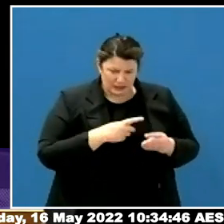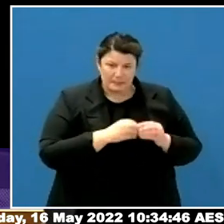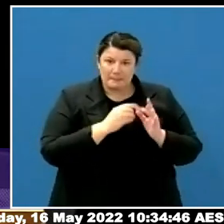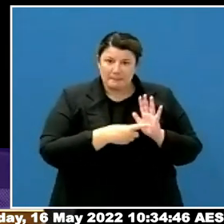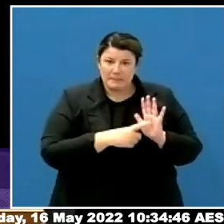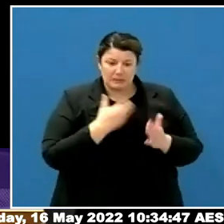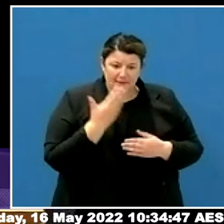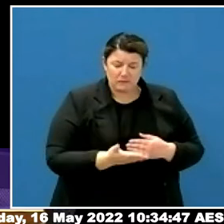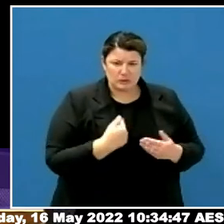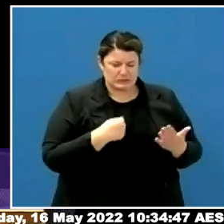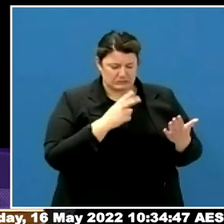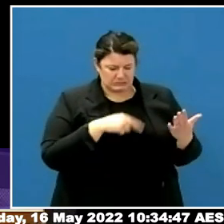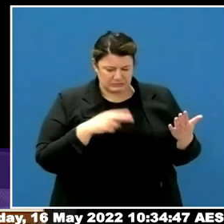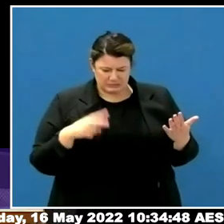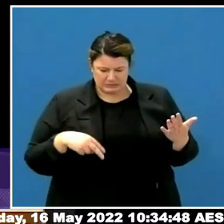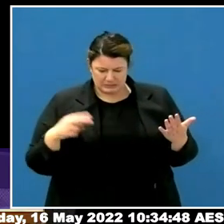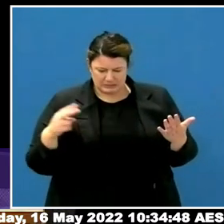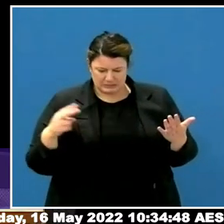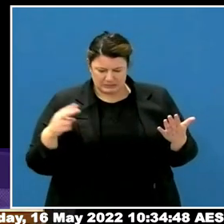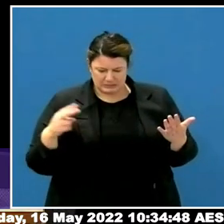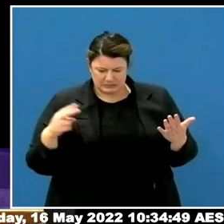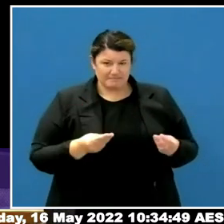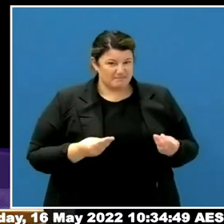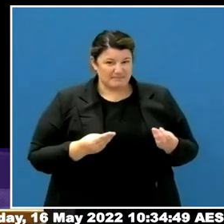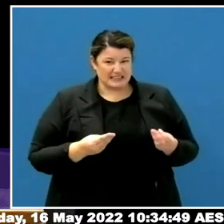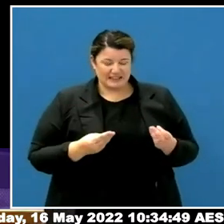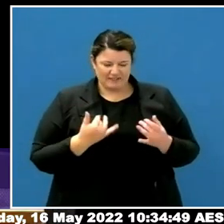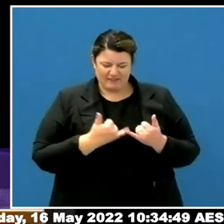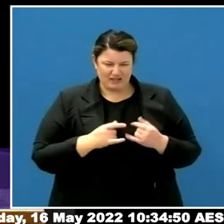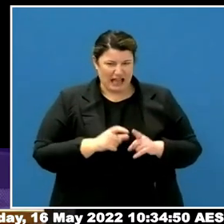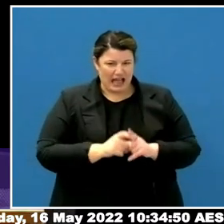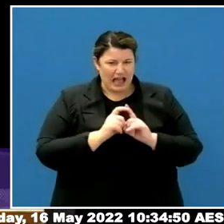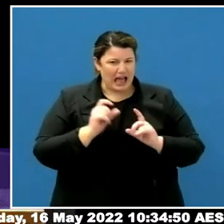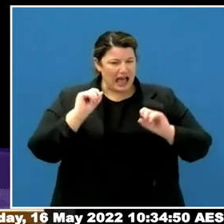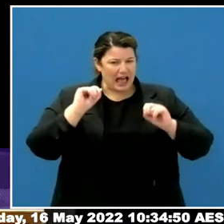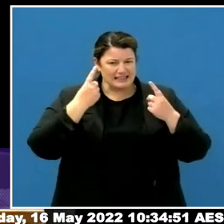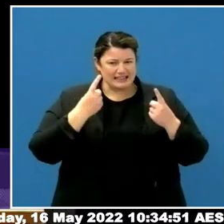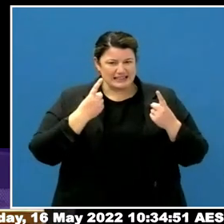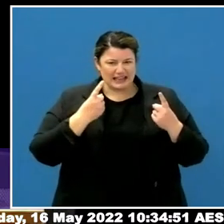She will describe the invoices she saw as "Complicated and difficult to follow", and